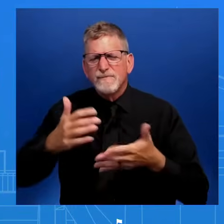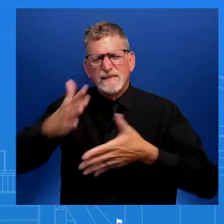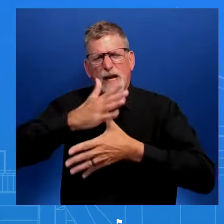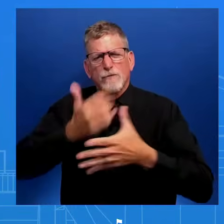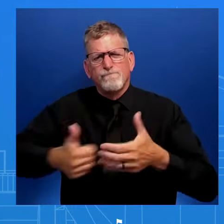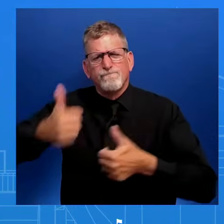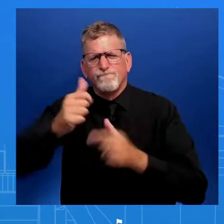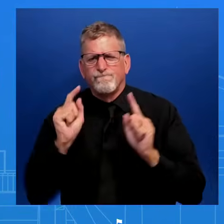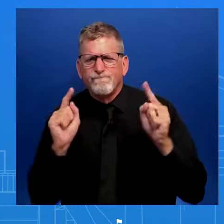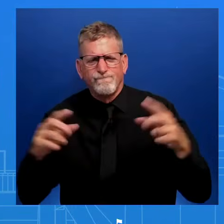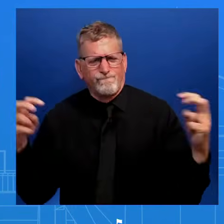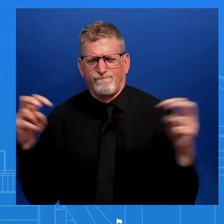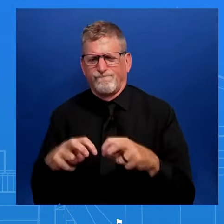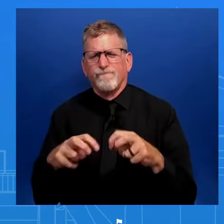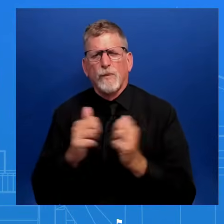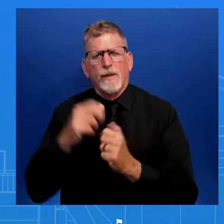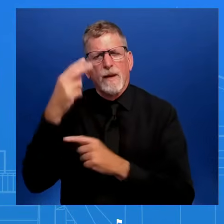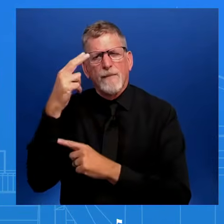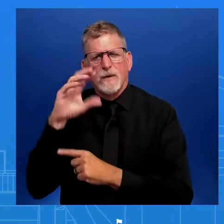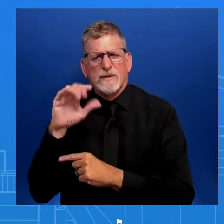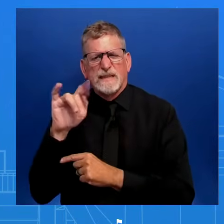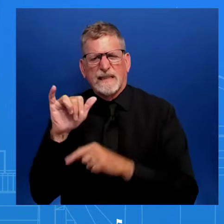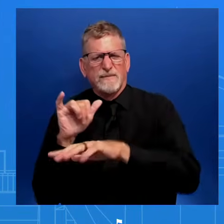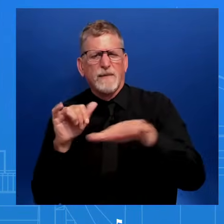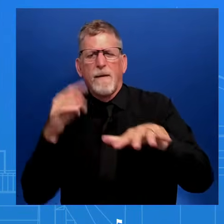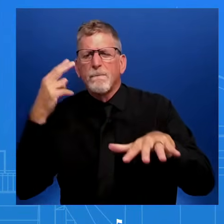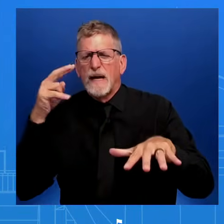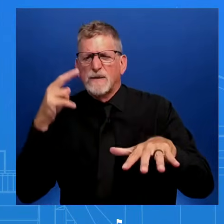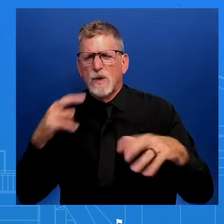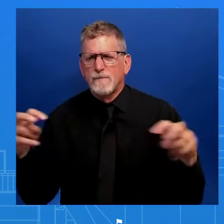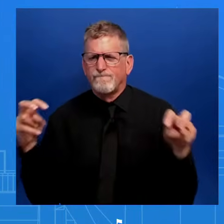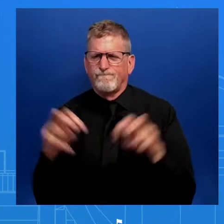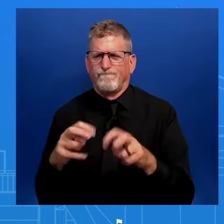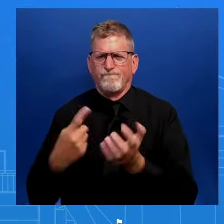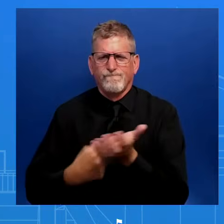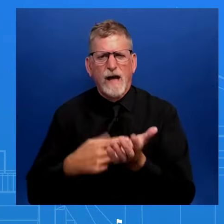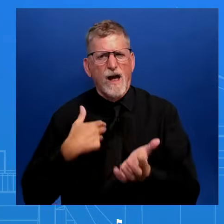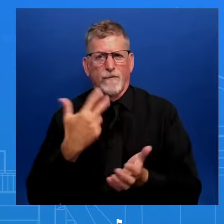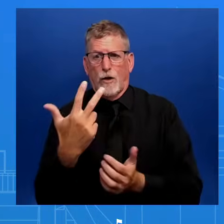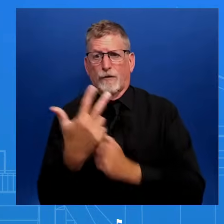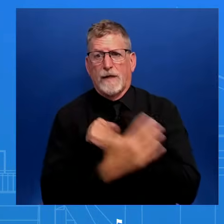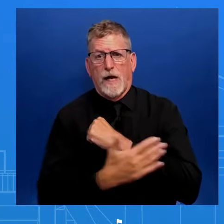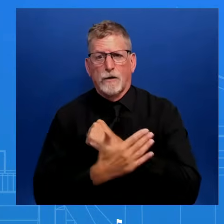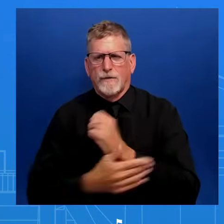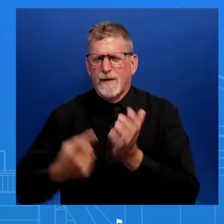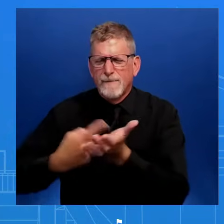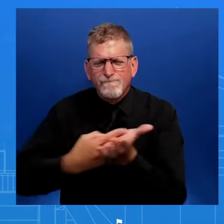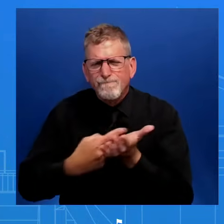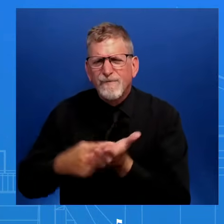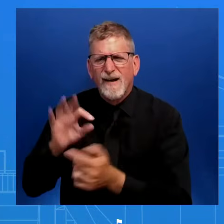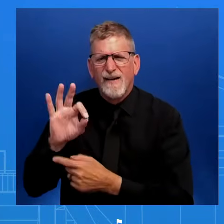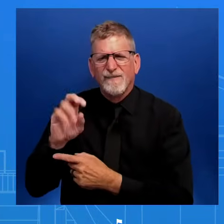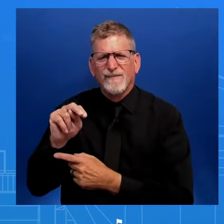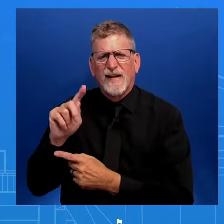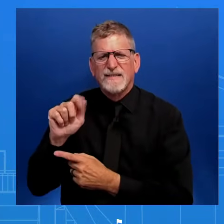You're right, Niger is an important partner. So we're closely monitoring the situation. I just don't want to get into hypotheticals from here.